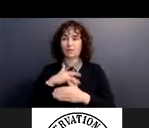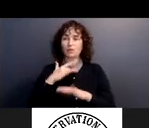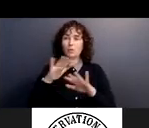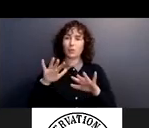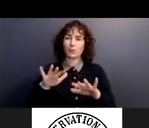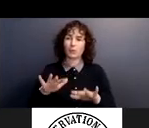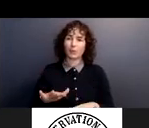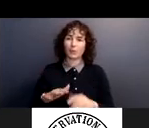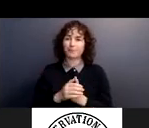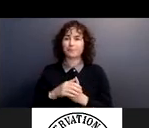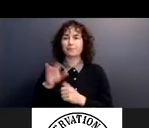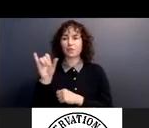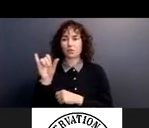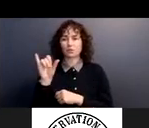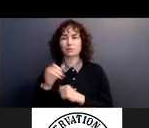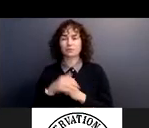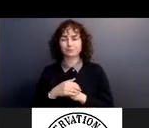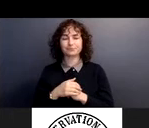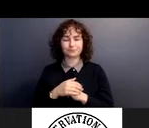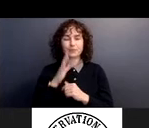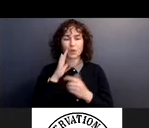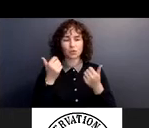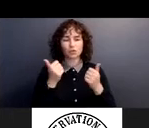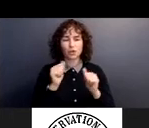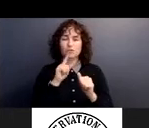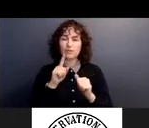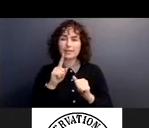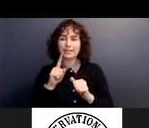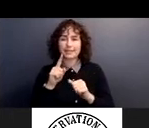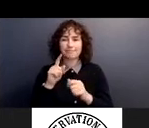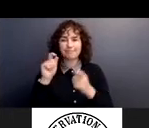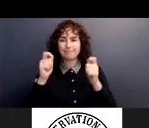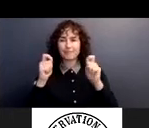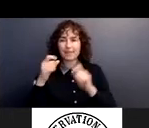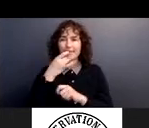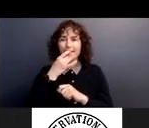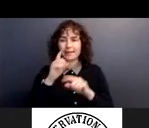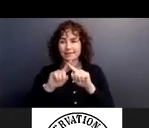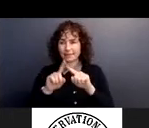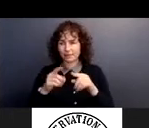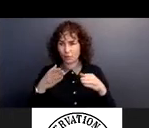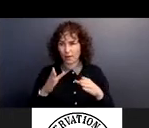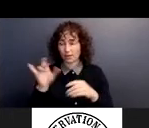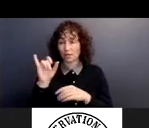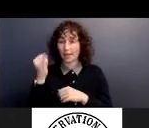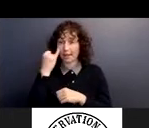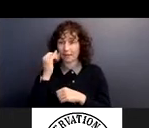Also like try to affect the lighting put in different ways Like if we're going to use the Promethean board